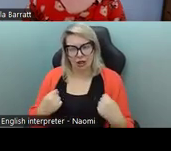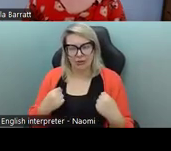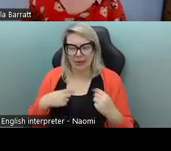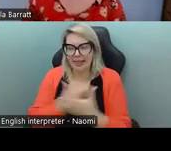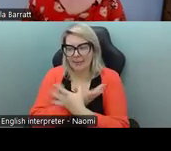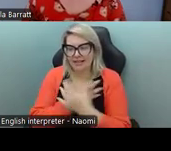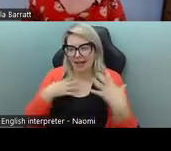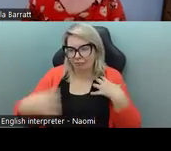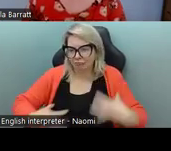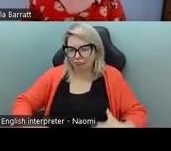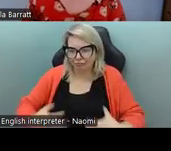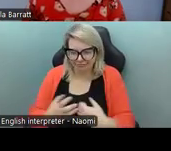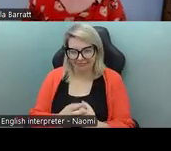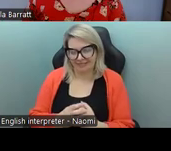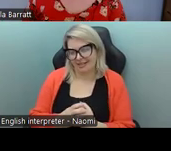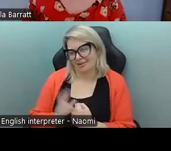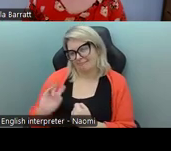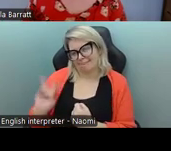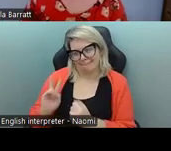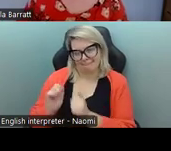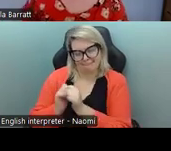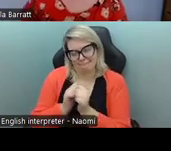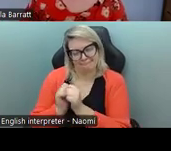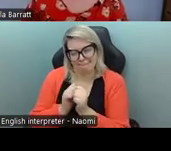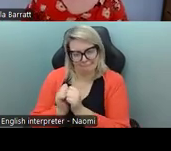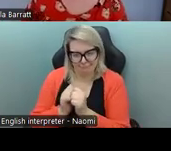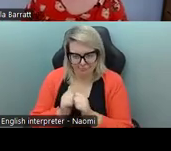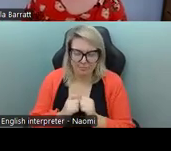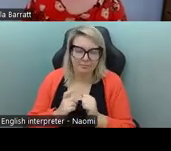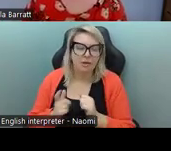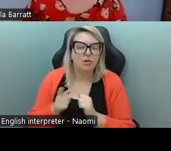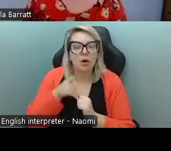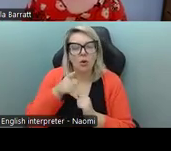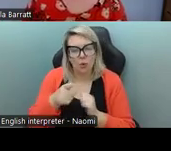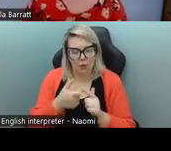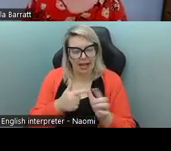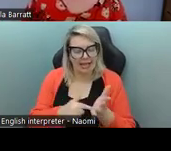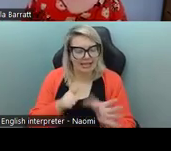Katie's my buddy today, and that means she's going to be managing the chat and also the Q&A.